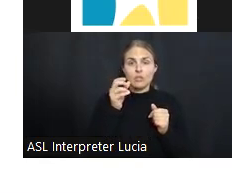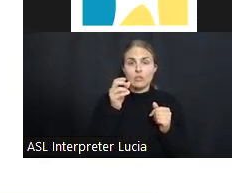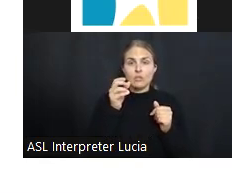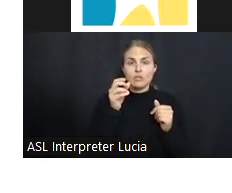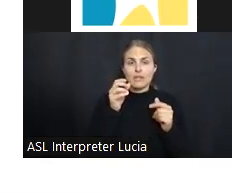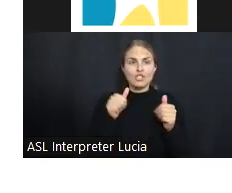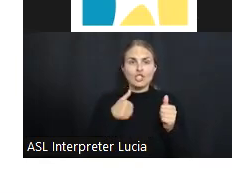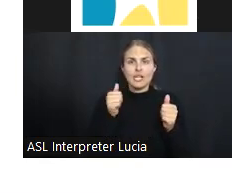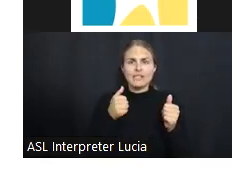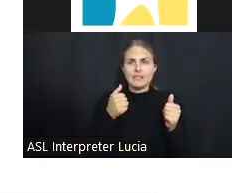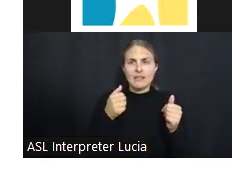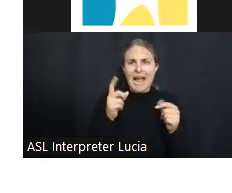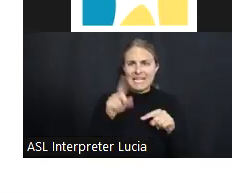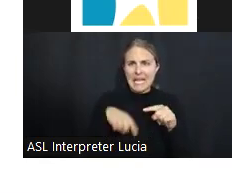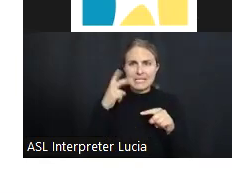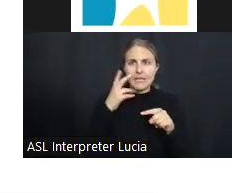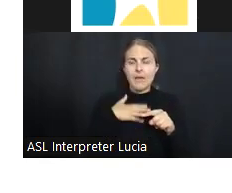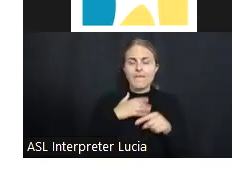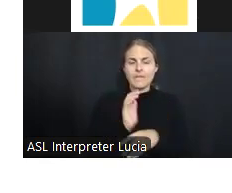it. You know, you are not going to get that high level